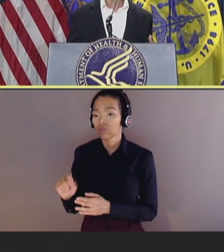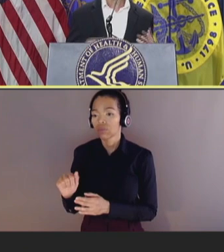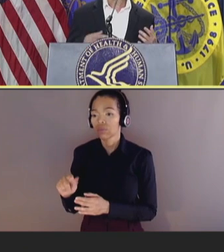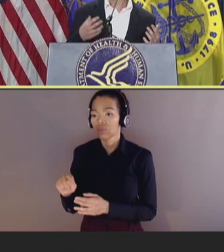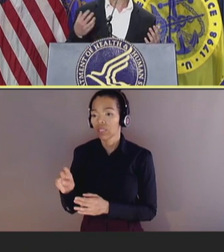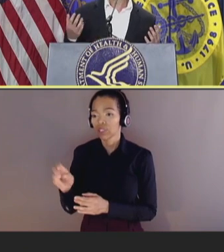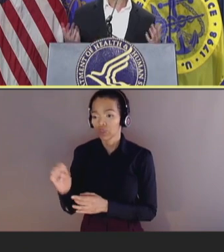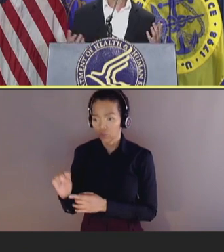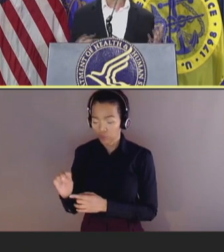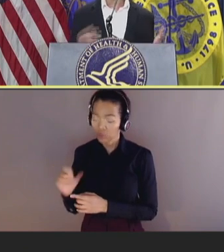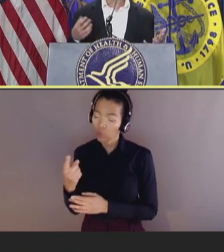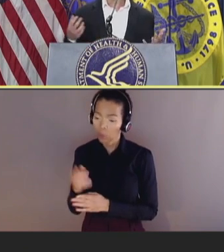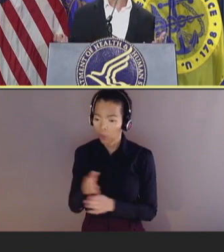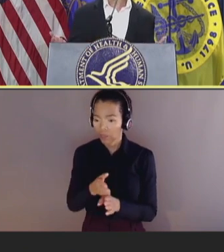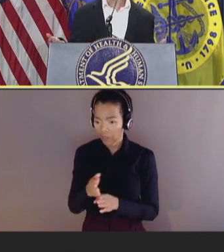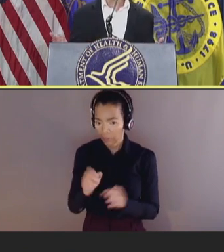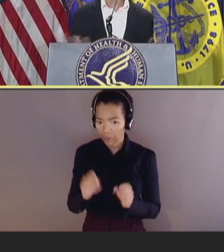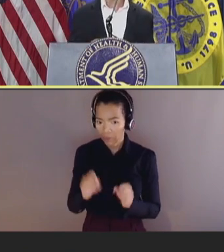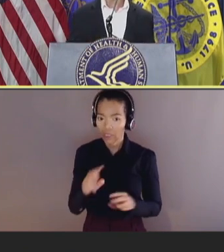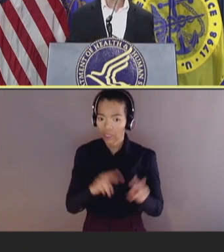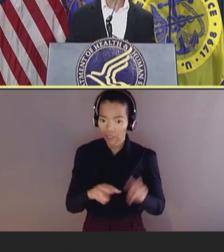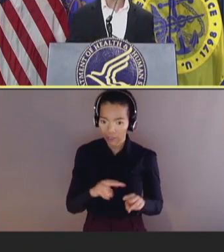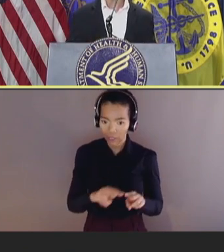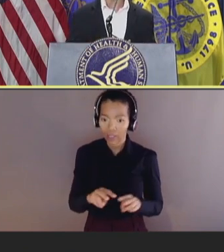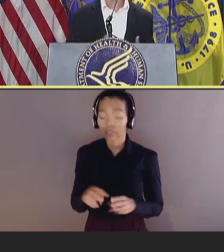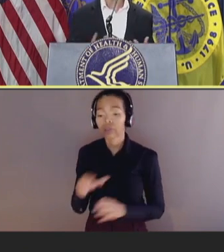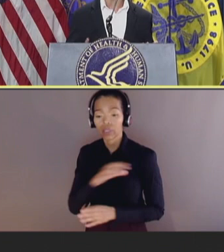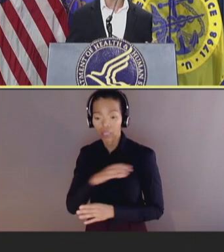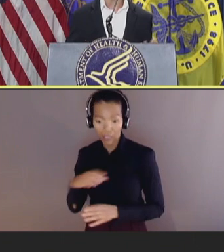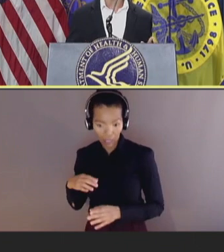You could also think about in statute or in Congress via new legislation,